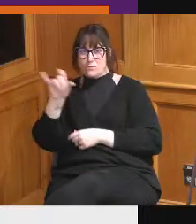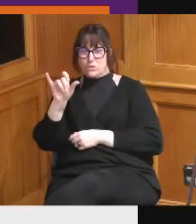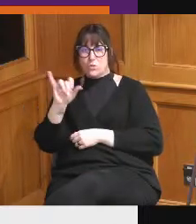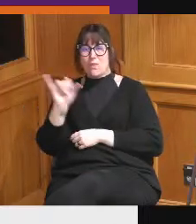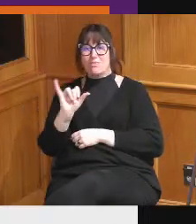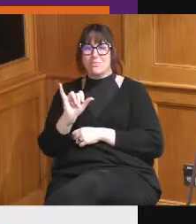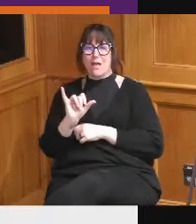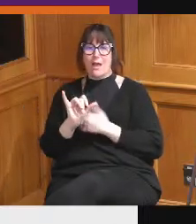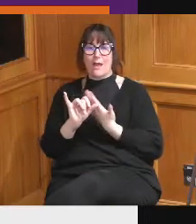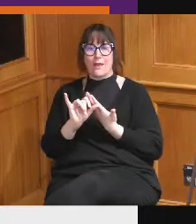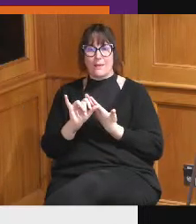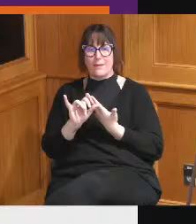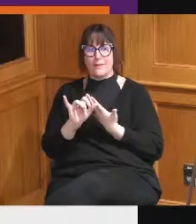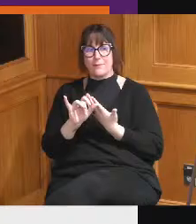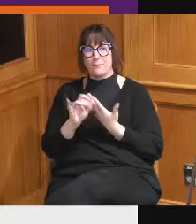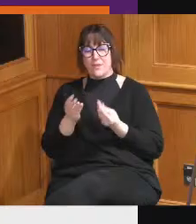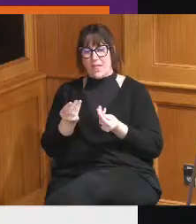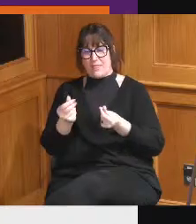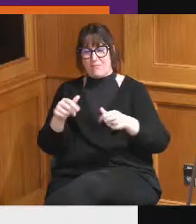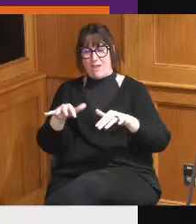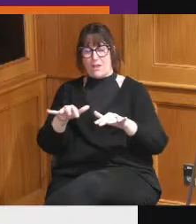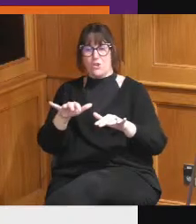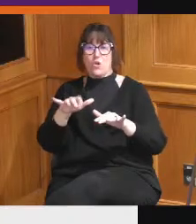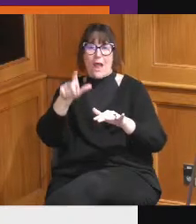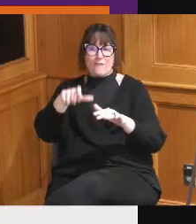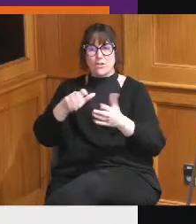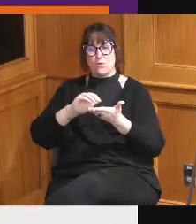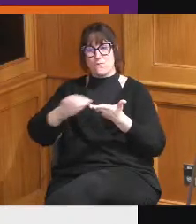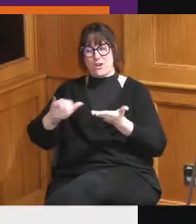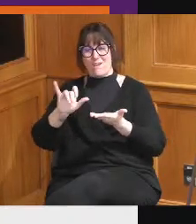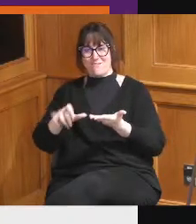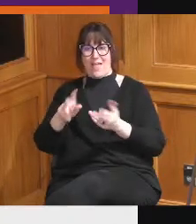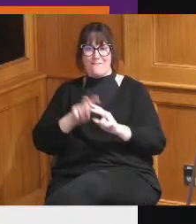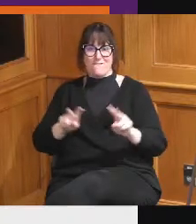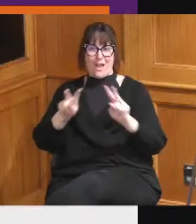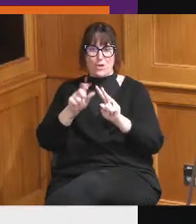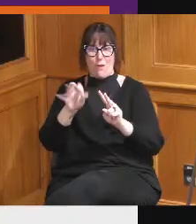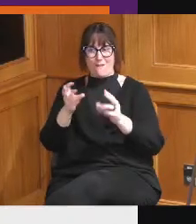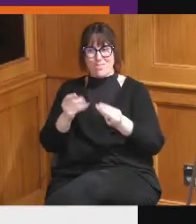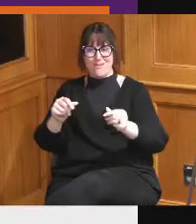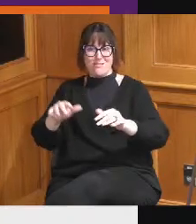forgive the value of the land entirely which then eats into their capacity because that's money they